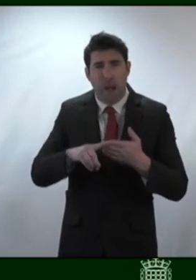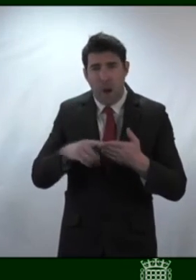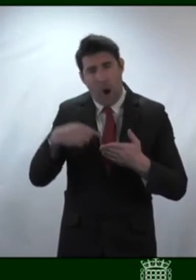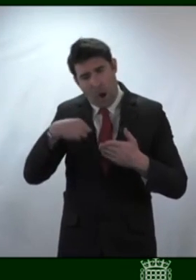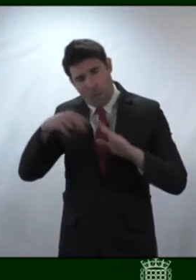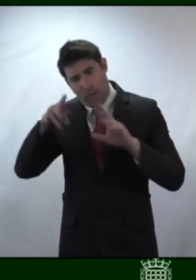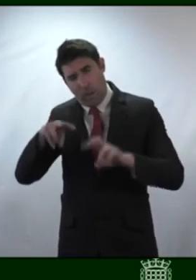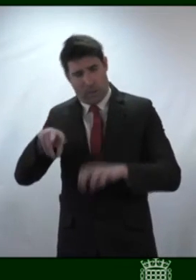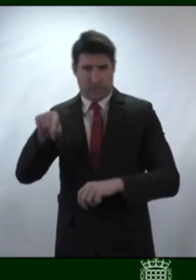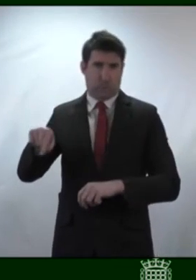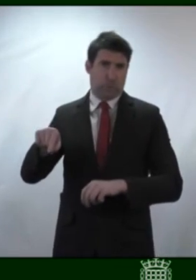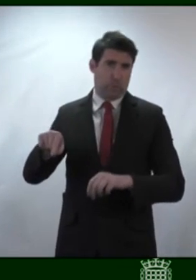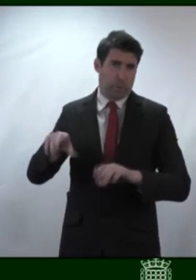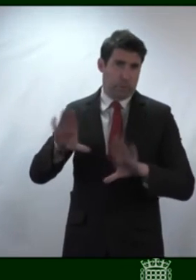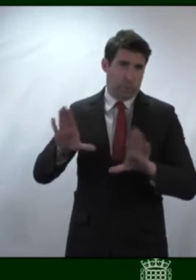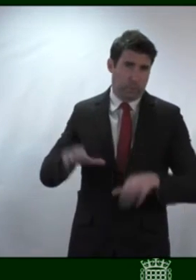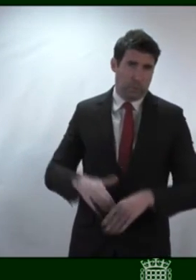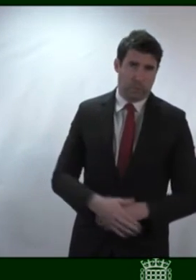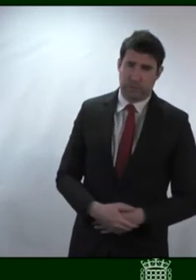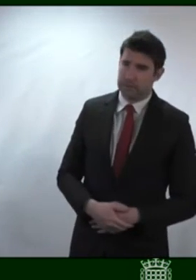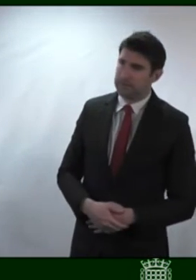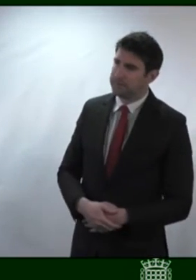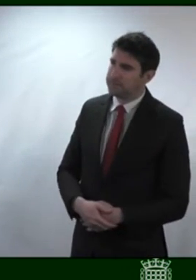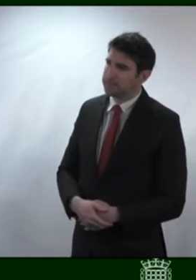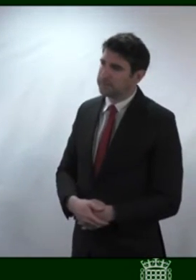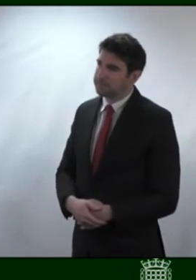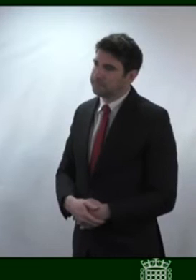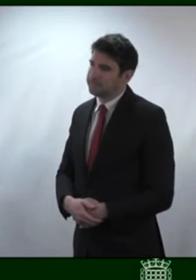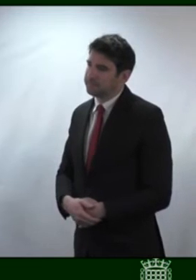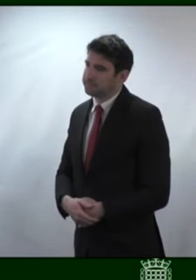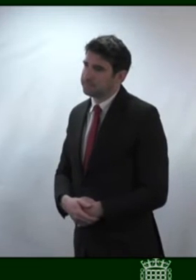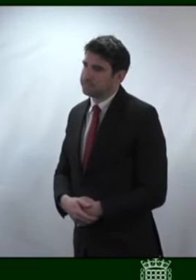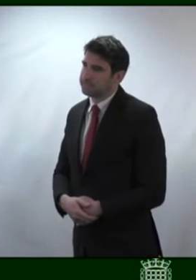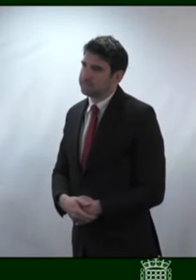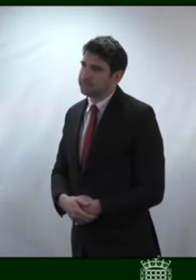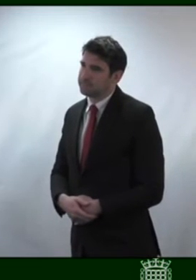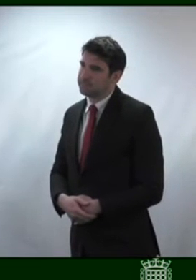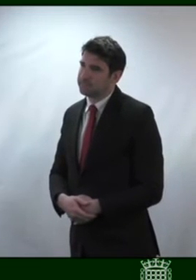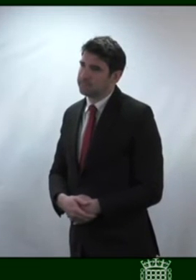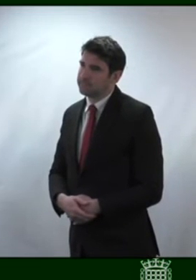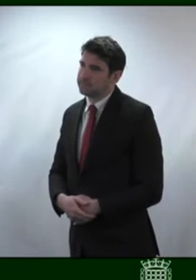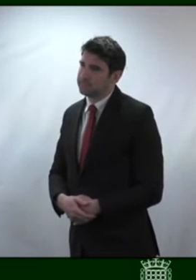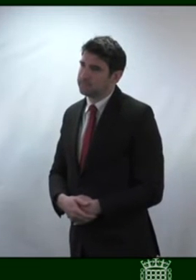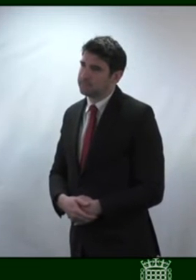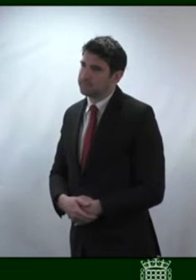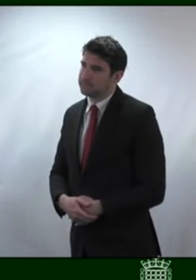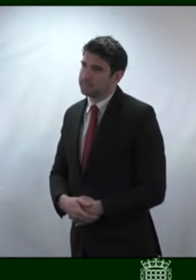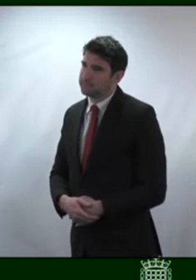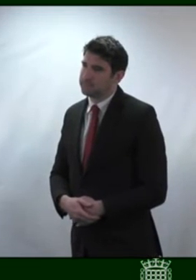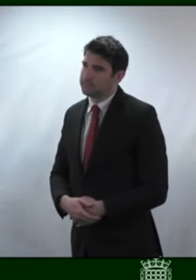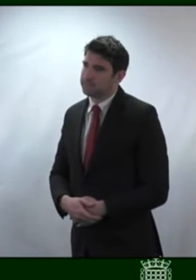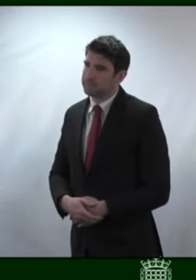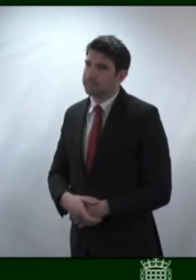Mr Speaker Order. In order to allow the safe exit of hon. Members participating in this item of business, and the safe arrival of